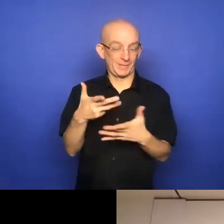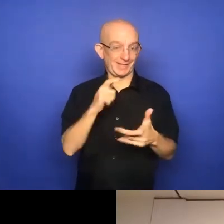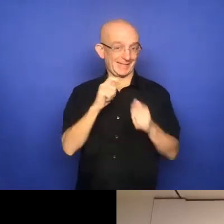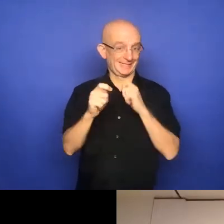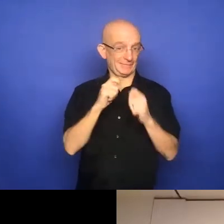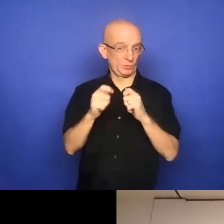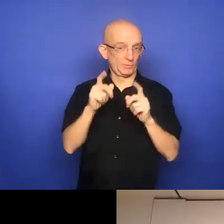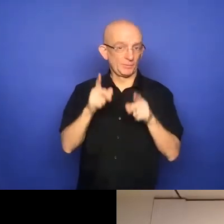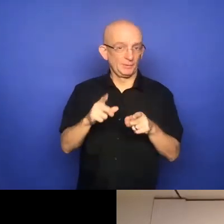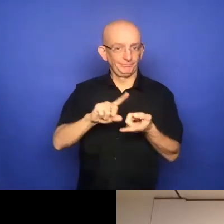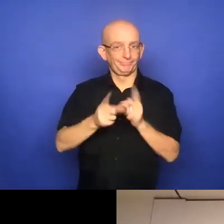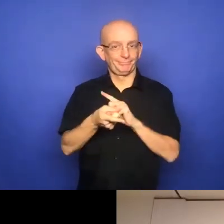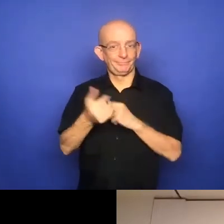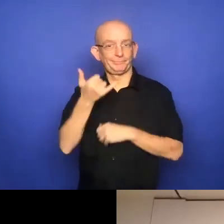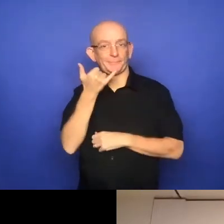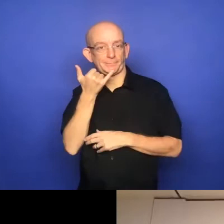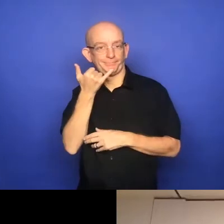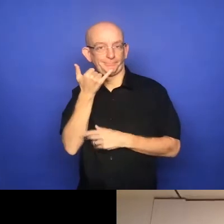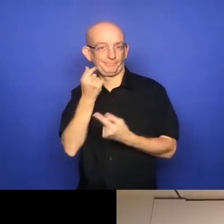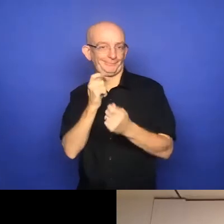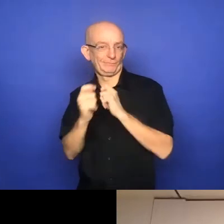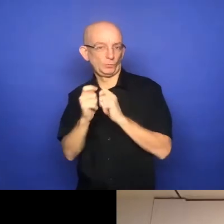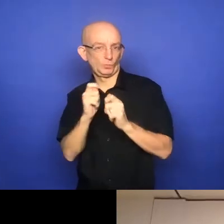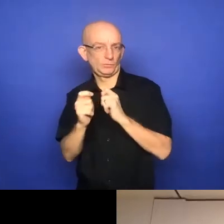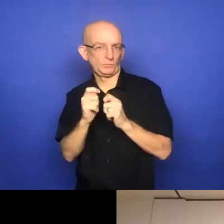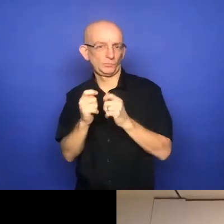COVID the interviewed had to be done by phone. So sometimes, for